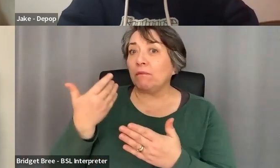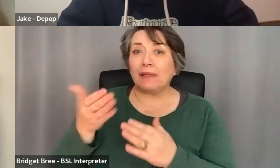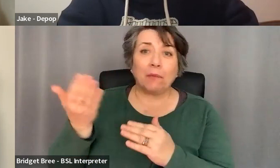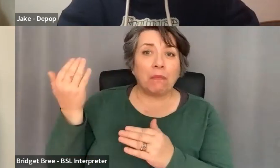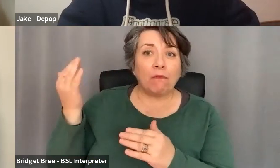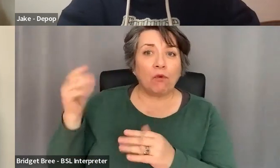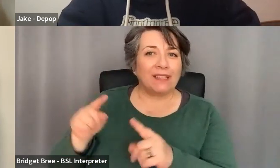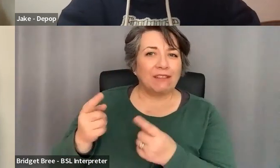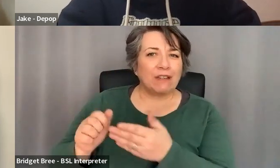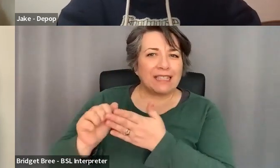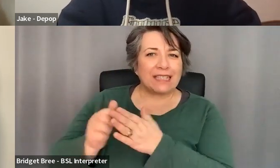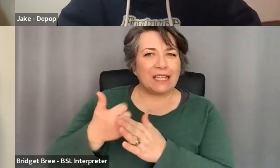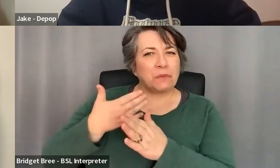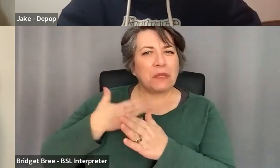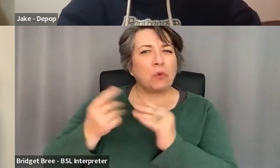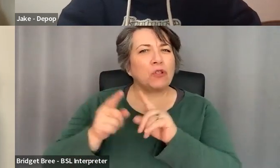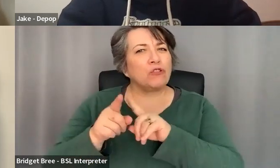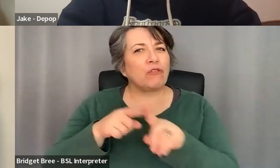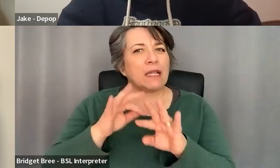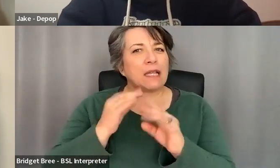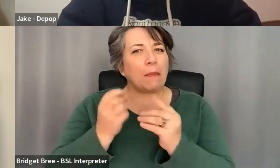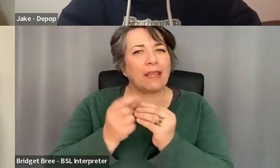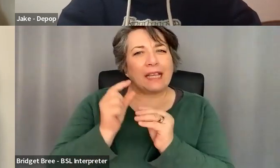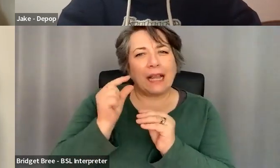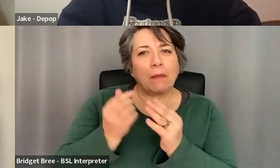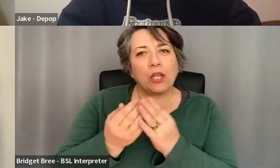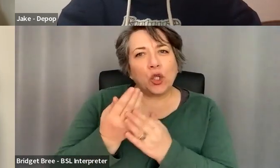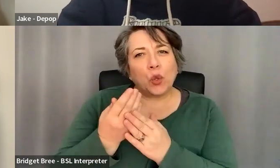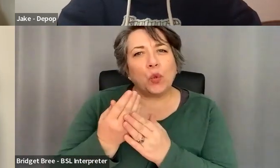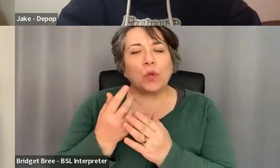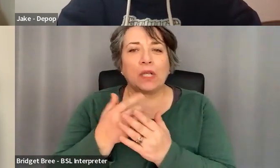So it sounds like it's a really open sort of environment for that sort of thing.